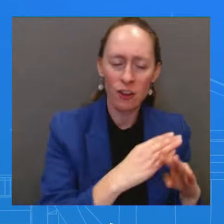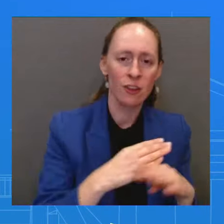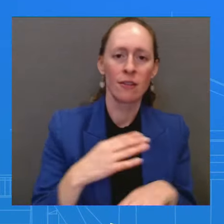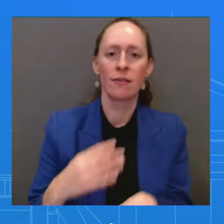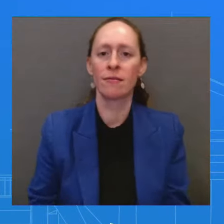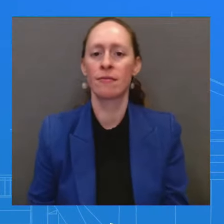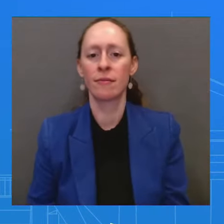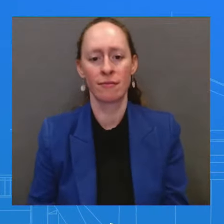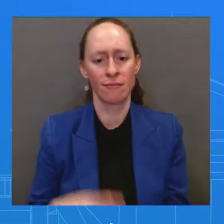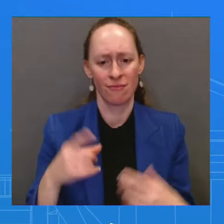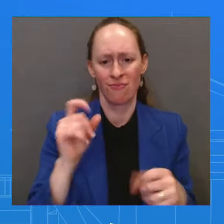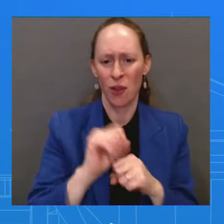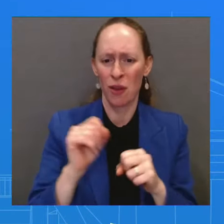especially the -- especially --